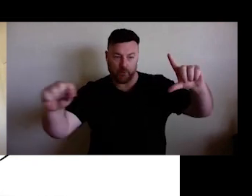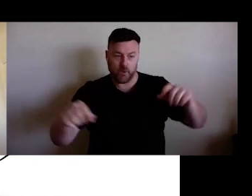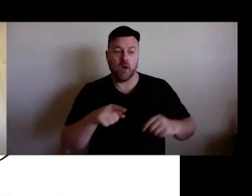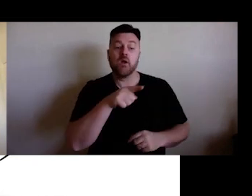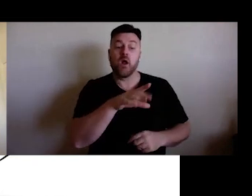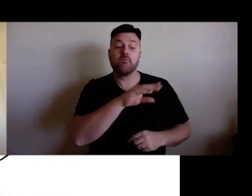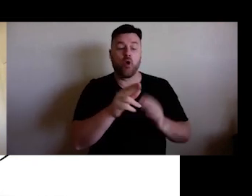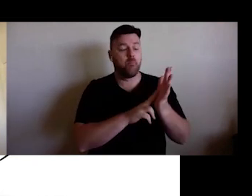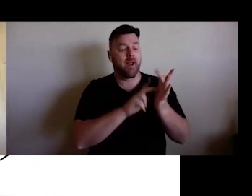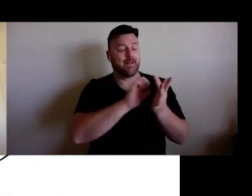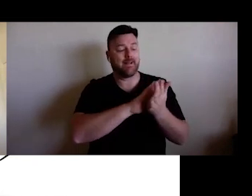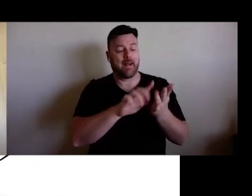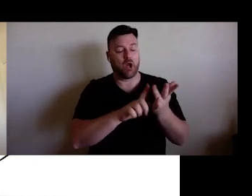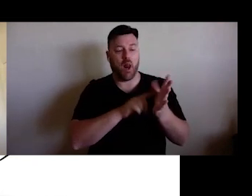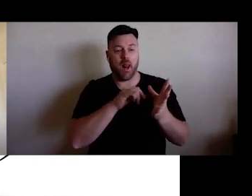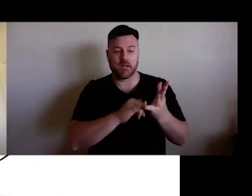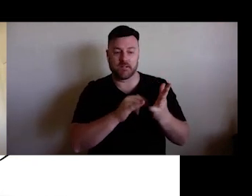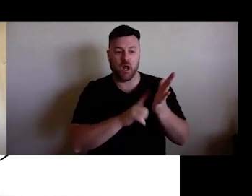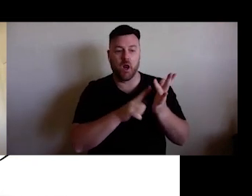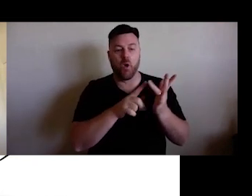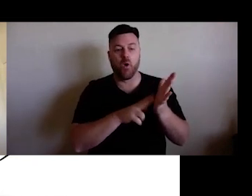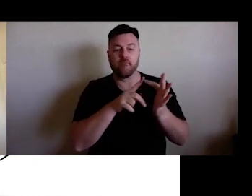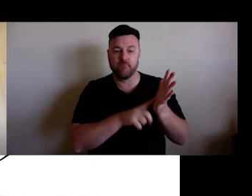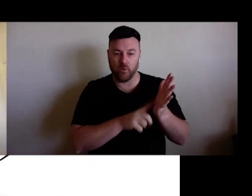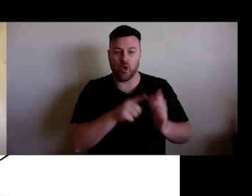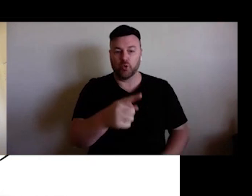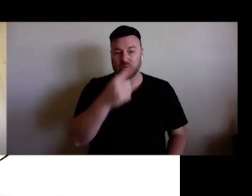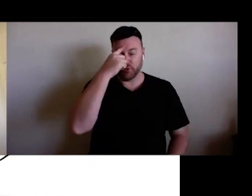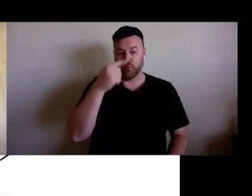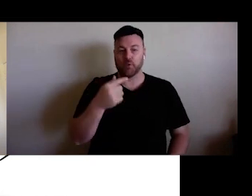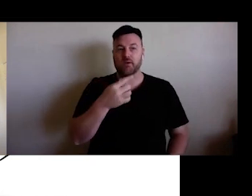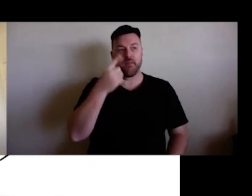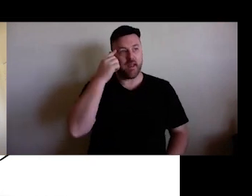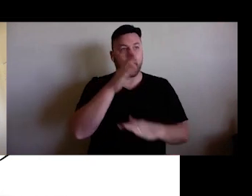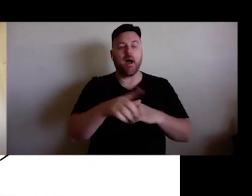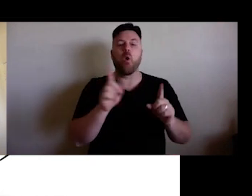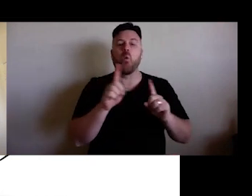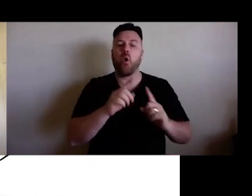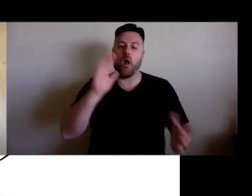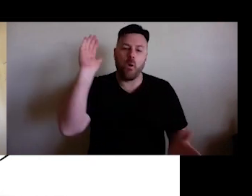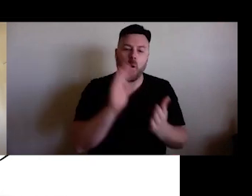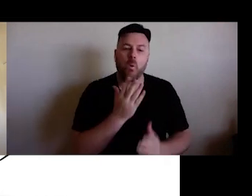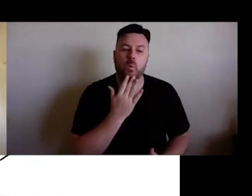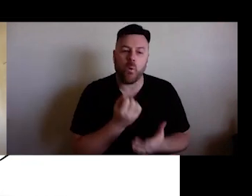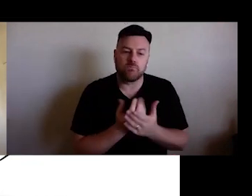low-cost and things that you can provide, because that's what basically builds your curve, will build your audience. And when you